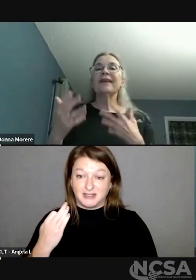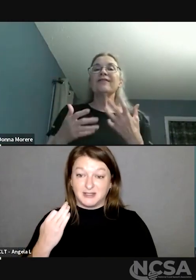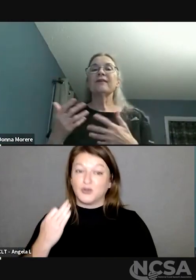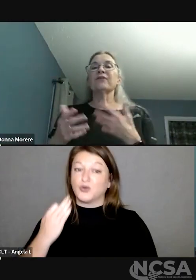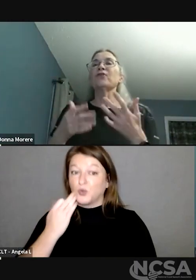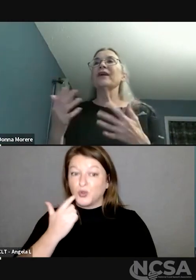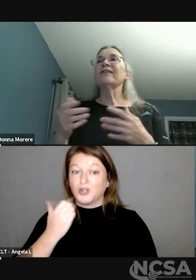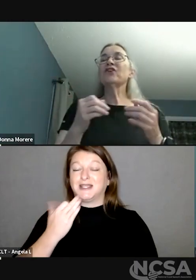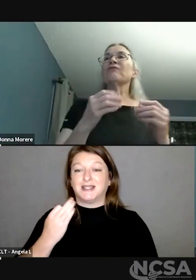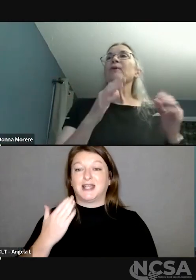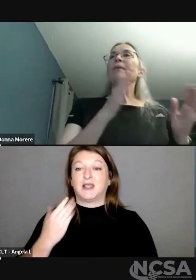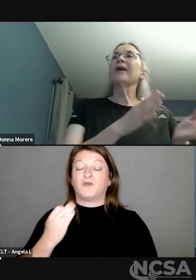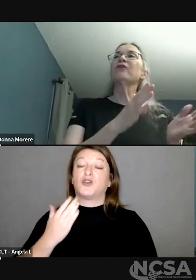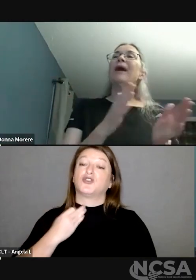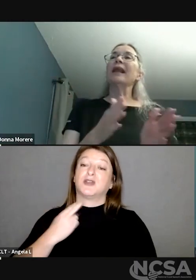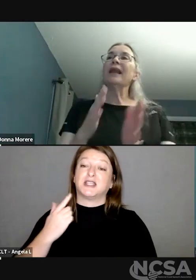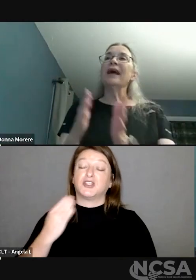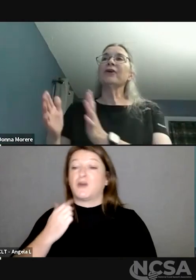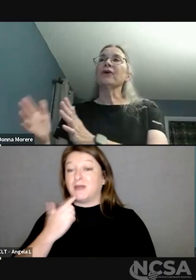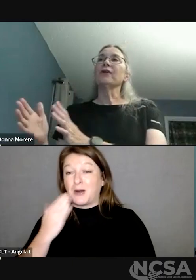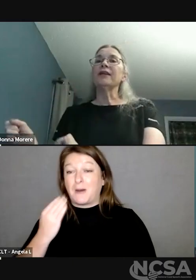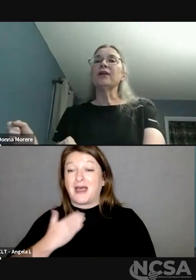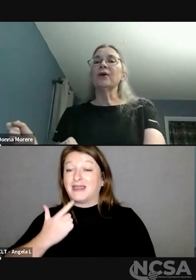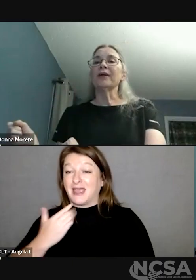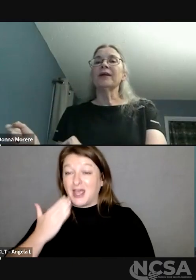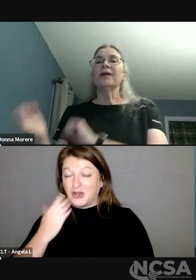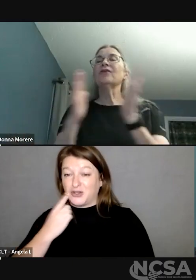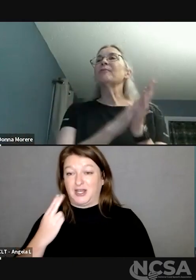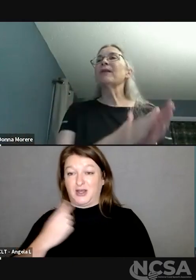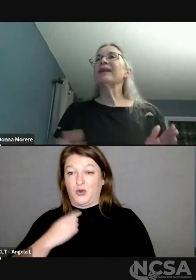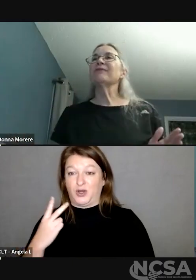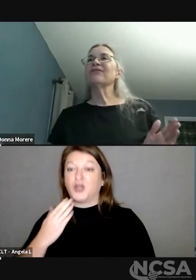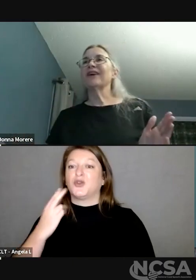sets up for transition from letter by letter decoding to the blending of sounds.